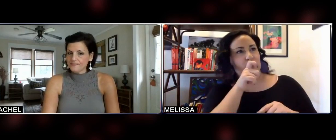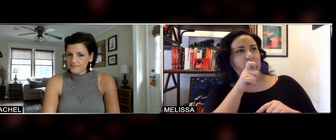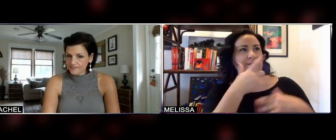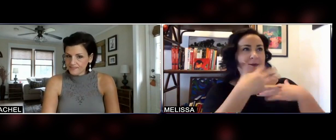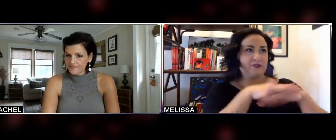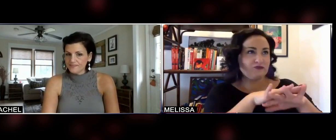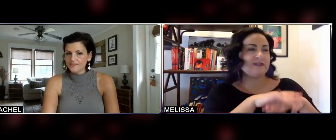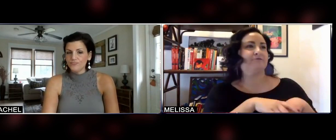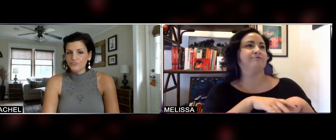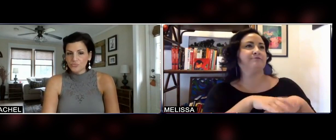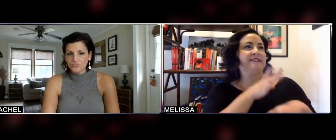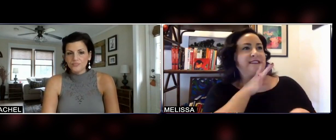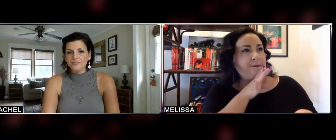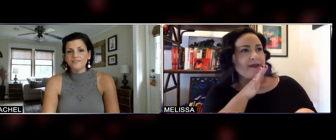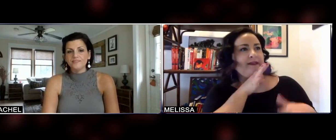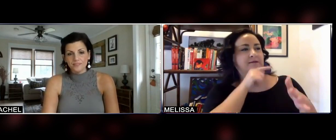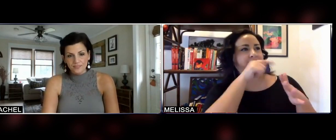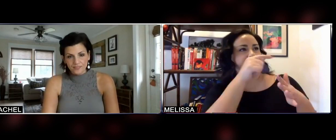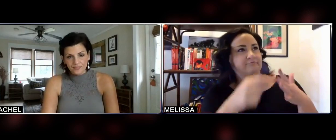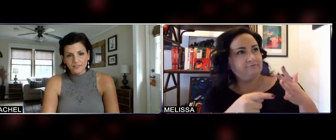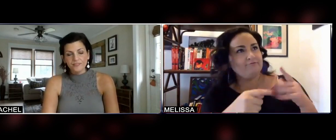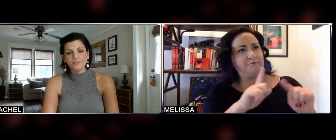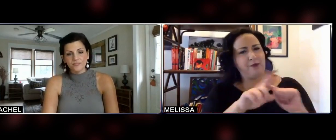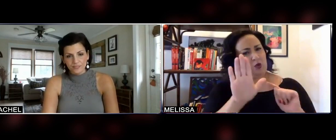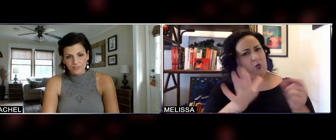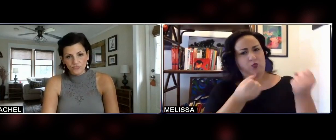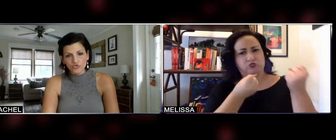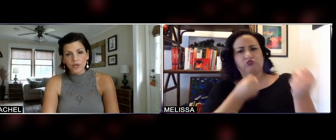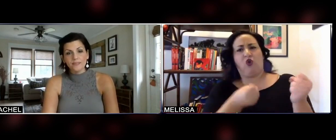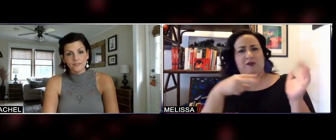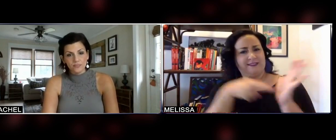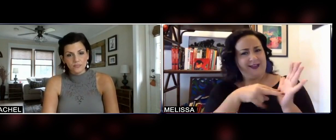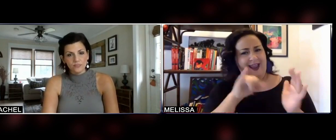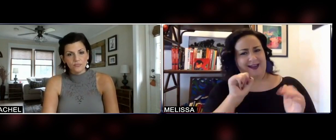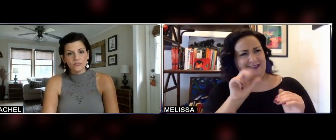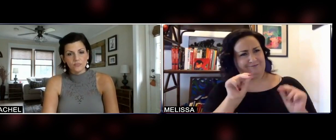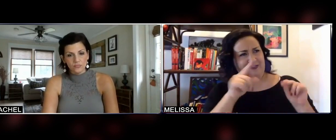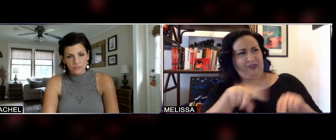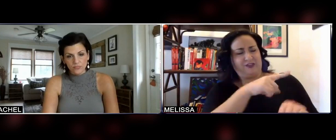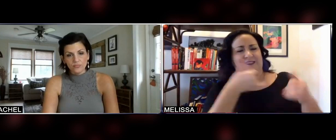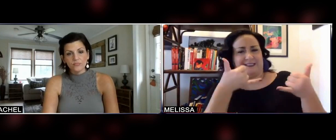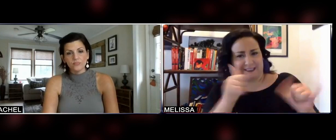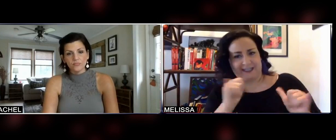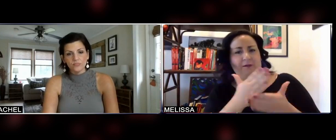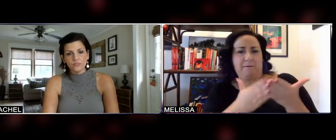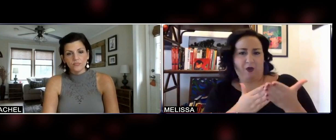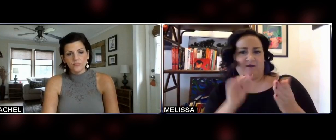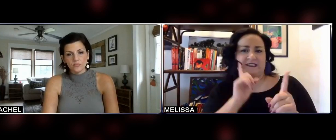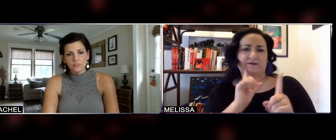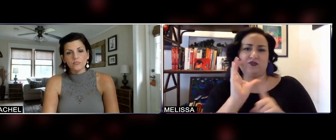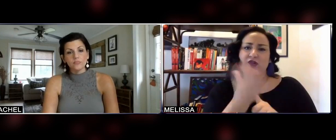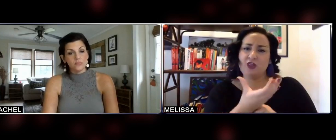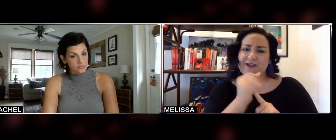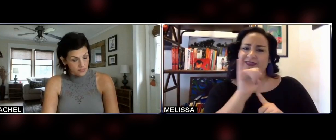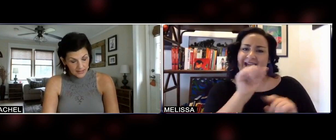Deaf culture, but I can see that you have a strong stance that no, it is possible to still be part of the Deaf culture